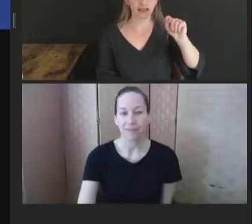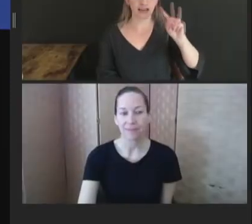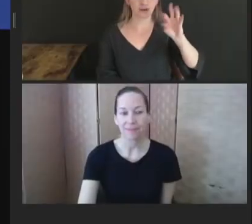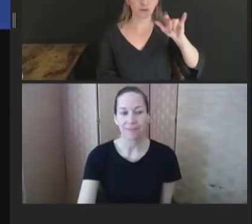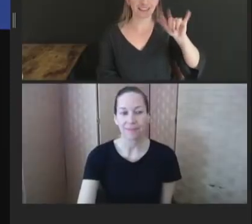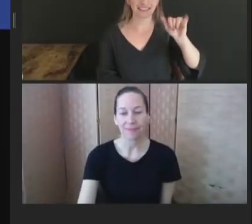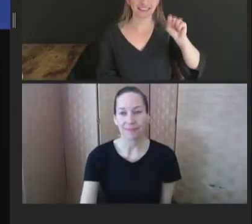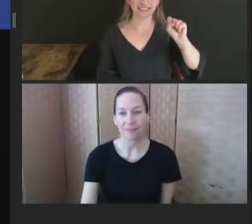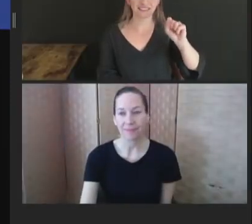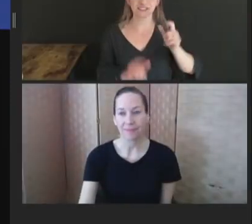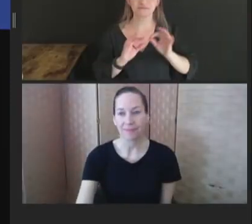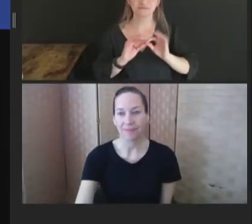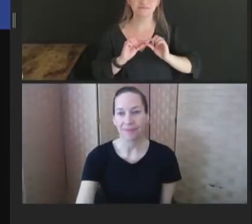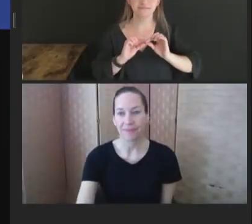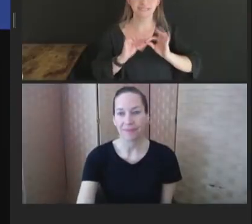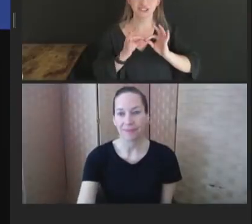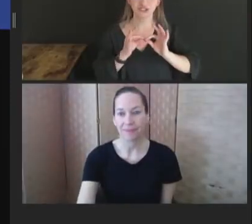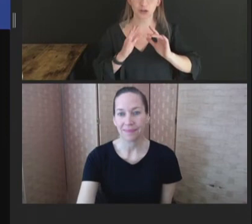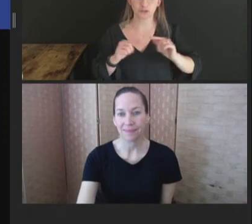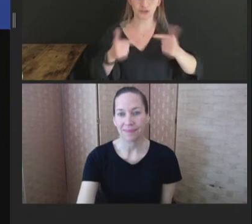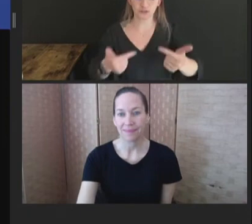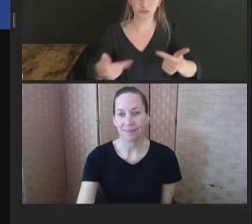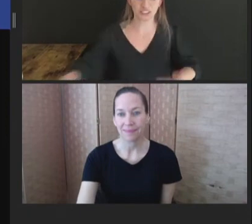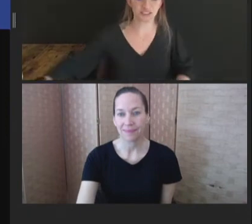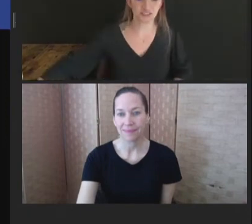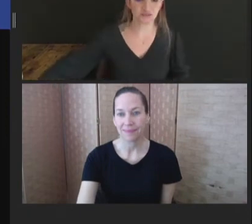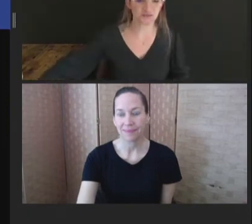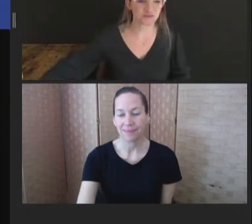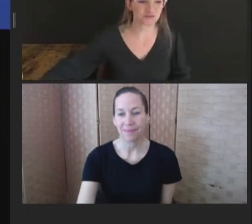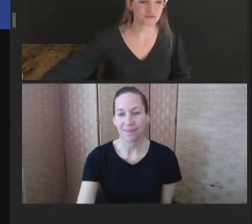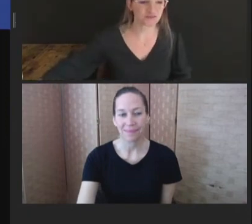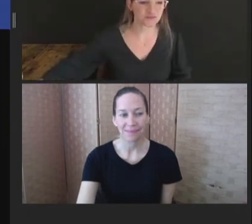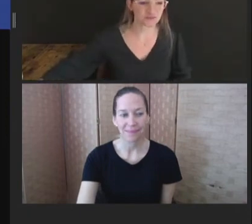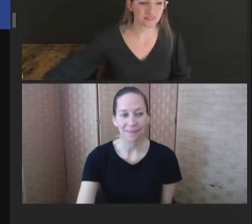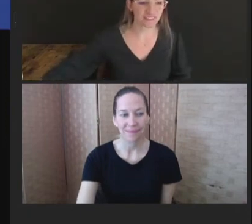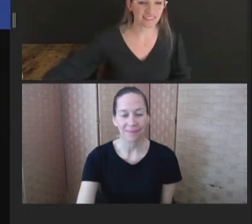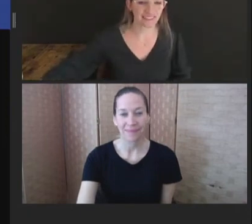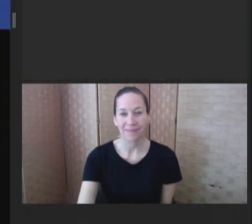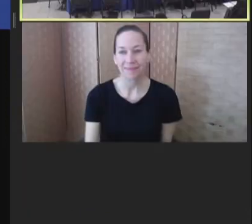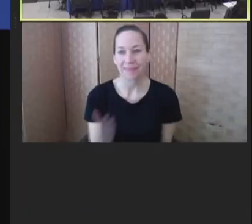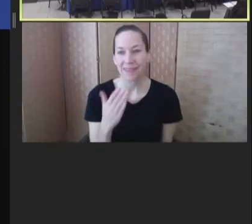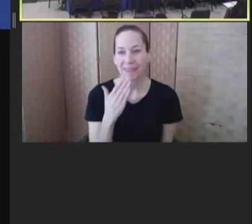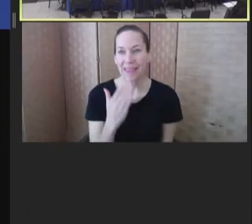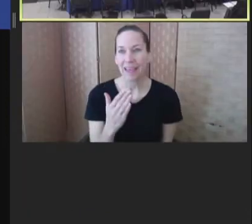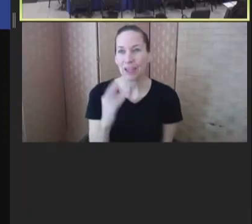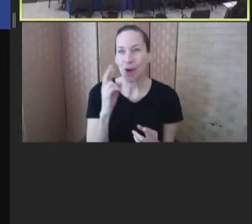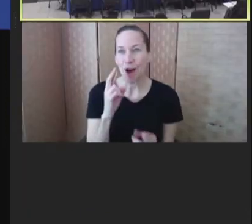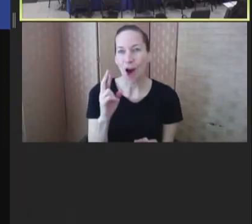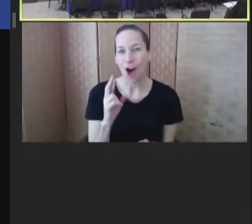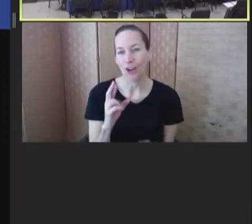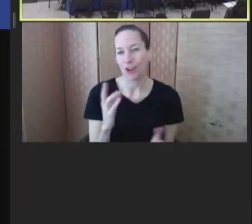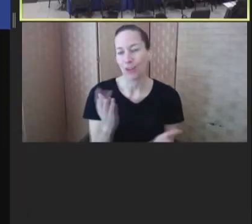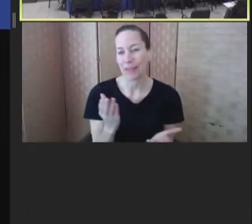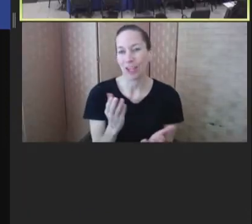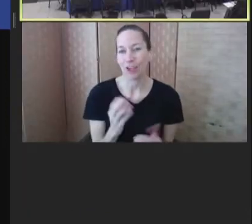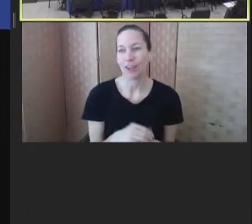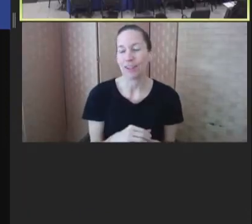Matt Willis: Thank you. It's an honor to be here. I want to start by